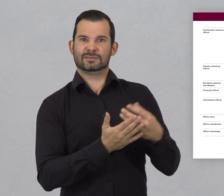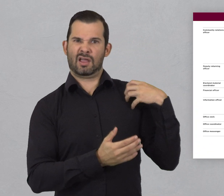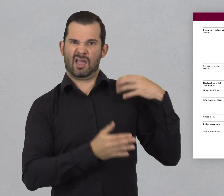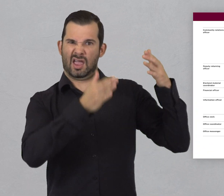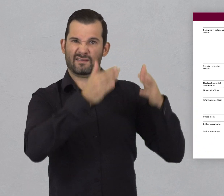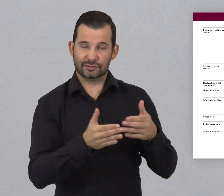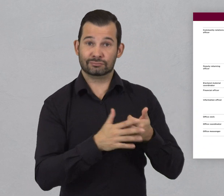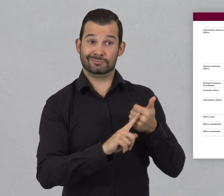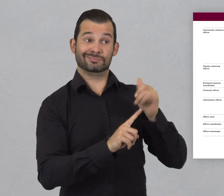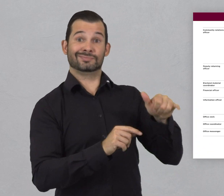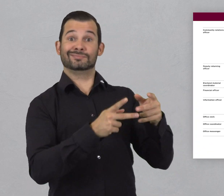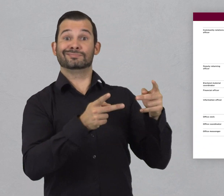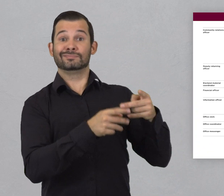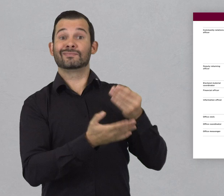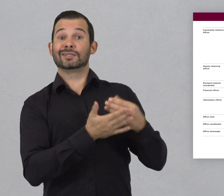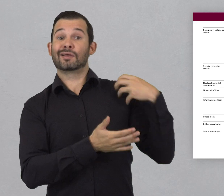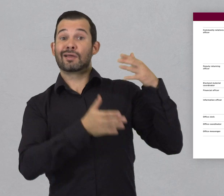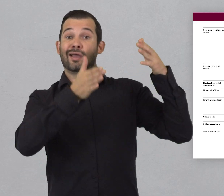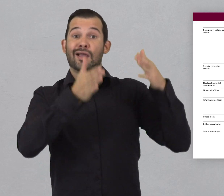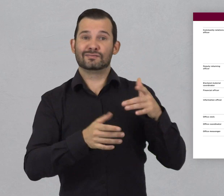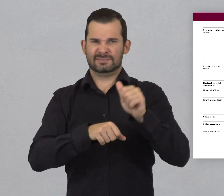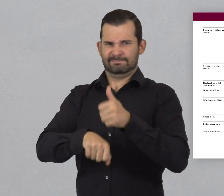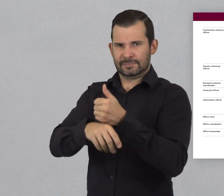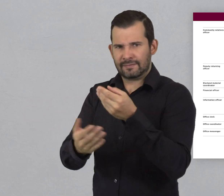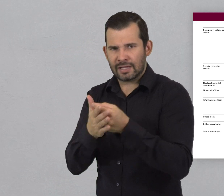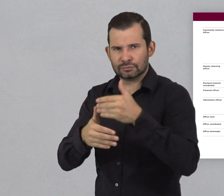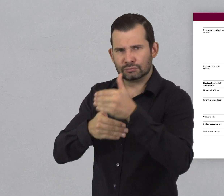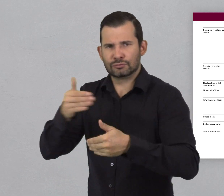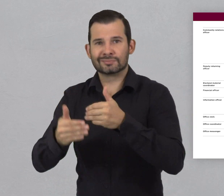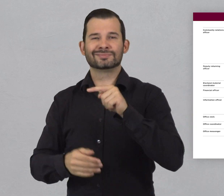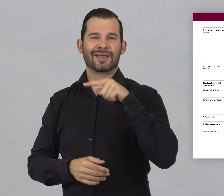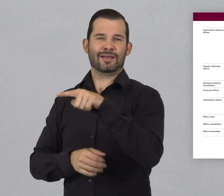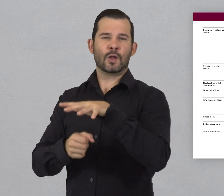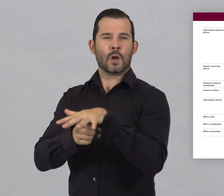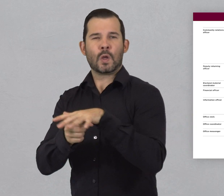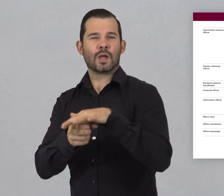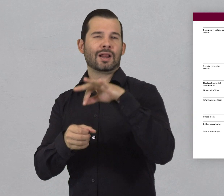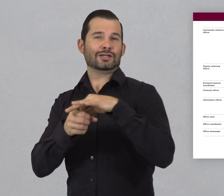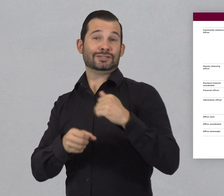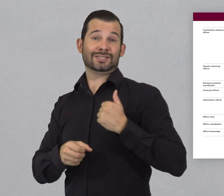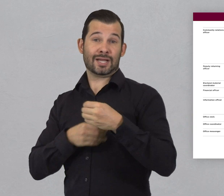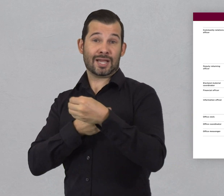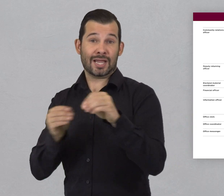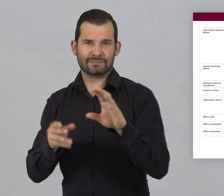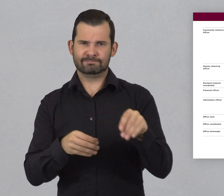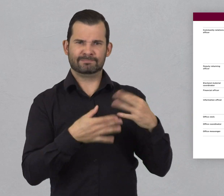Financial officer: The financial officer implements financial processes at the local Elections